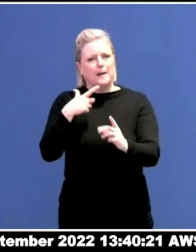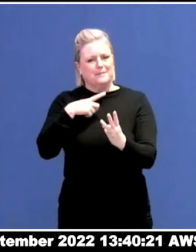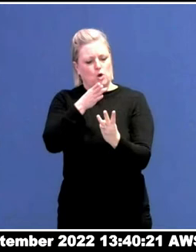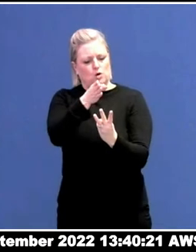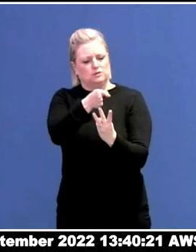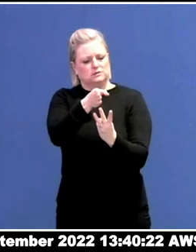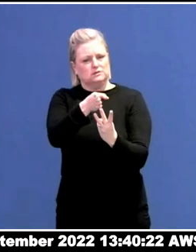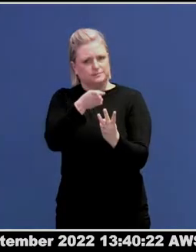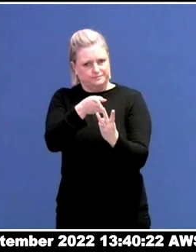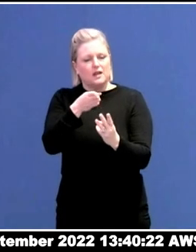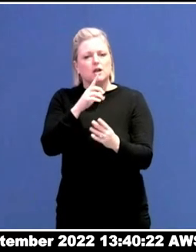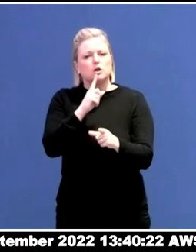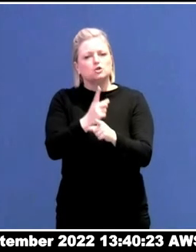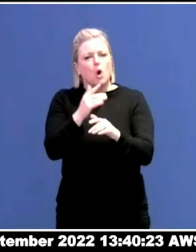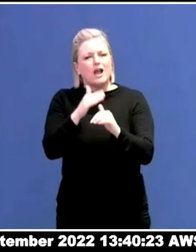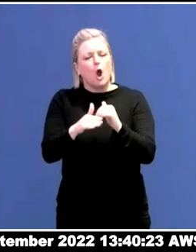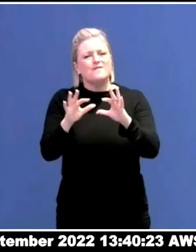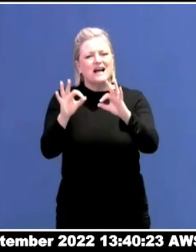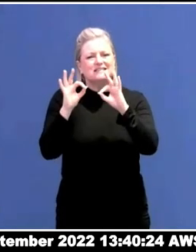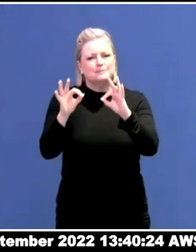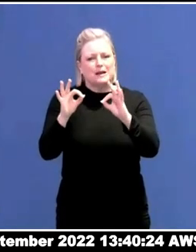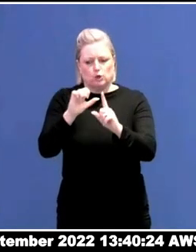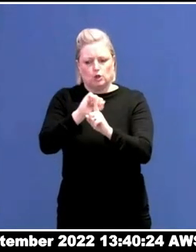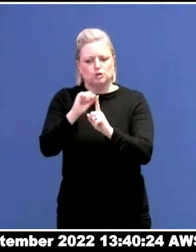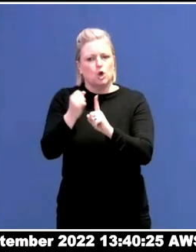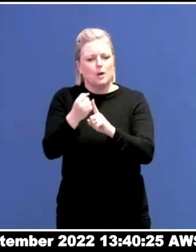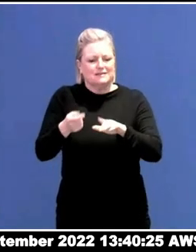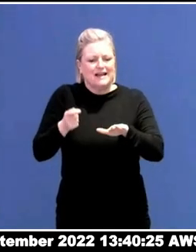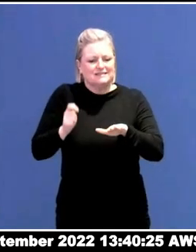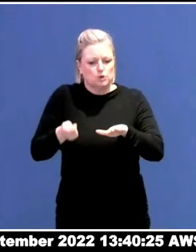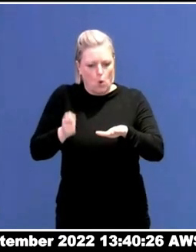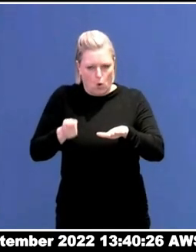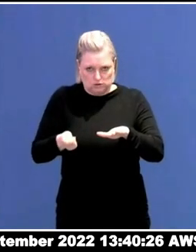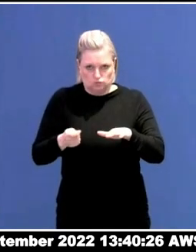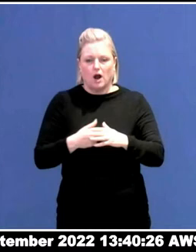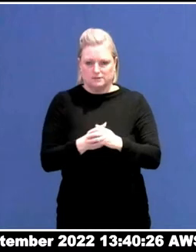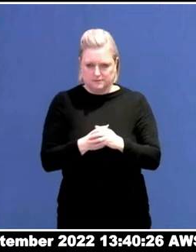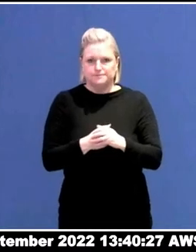whether, on your view, First Nations sentencing courts such as the Murri Court in